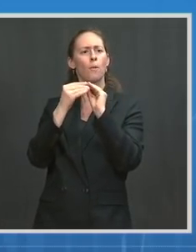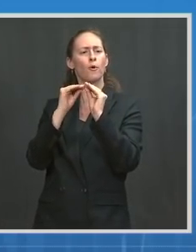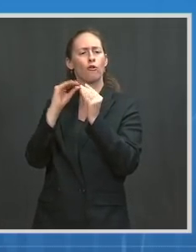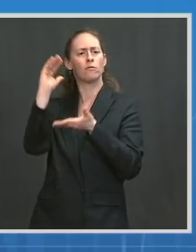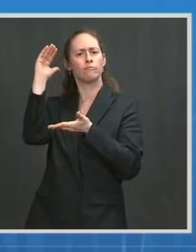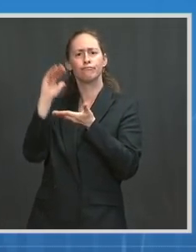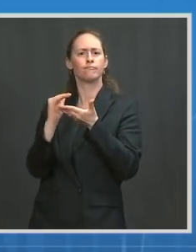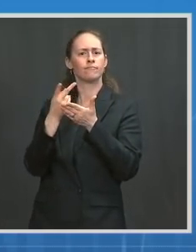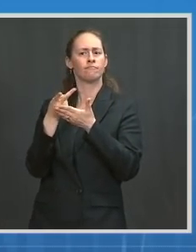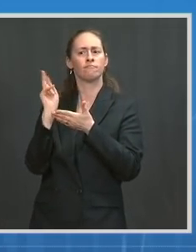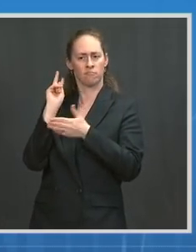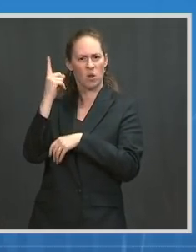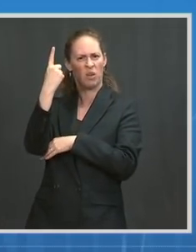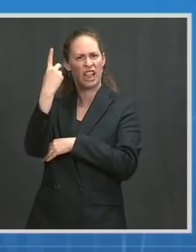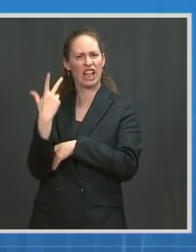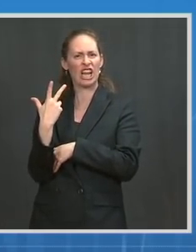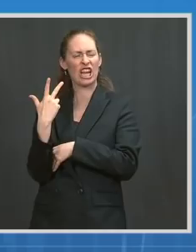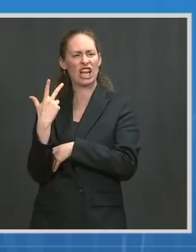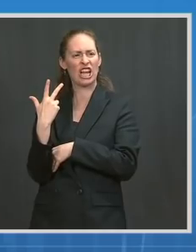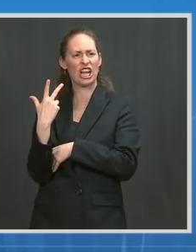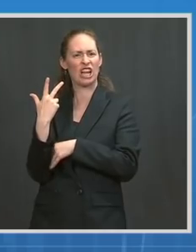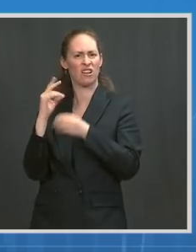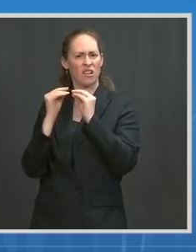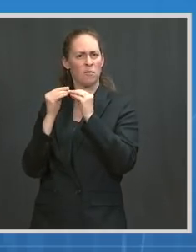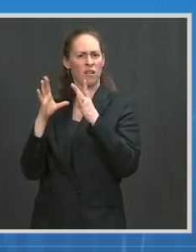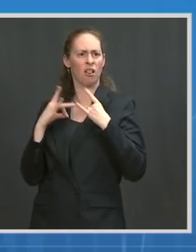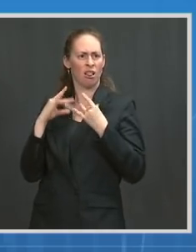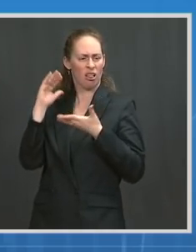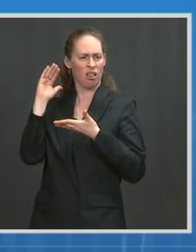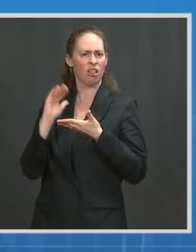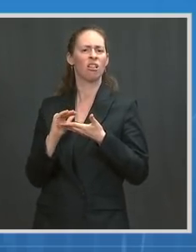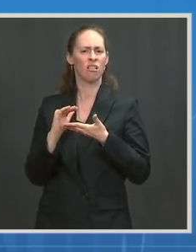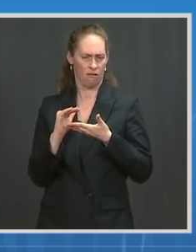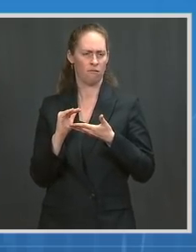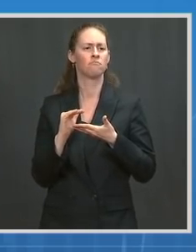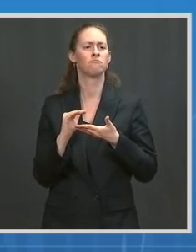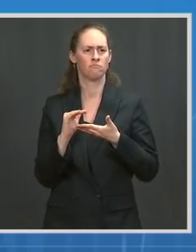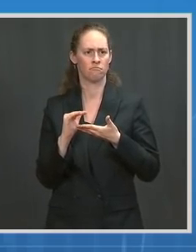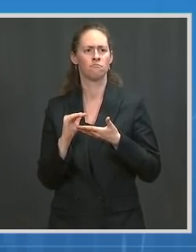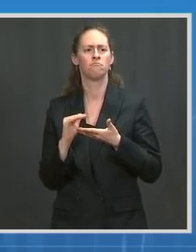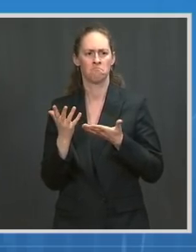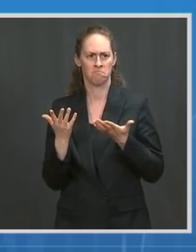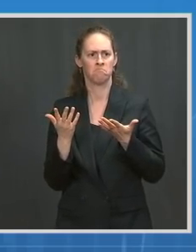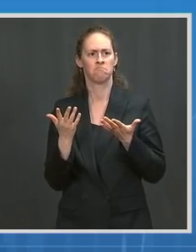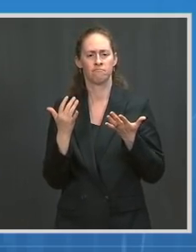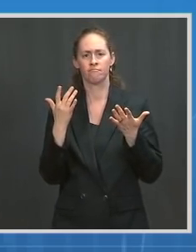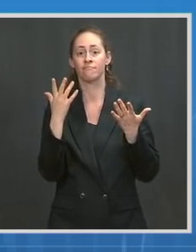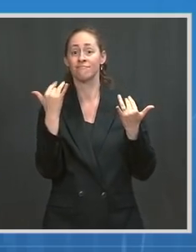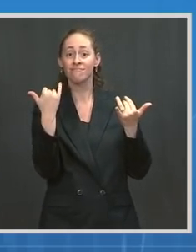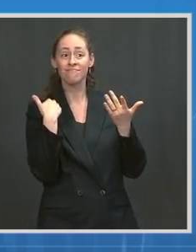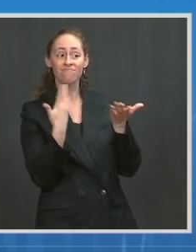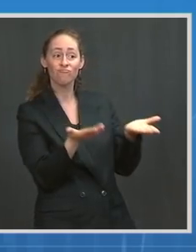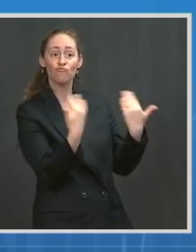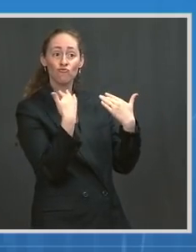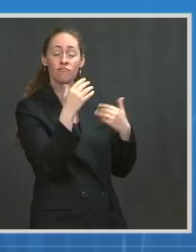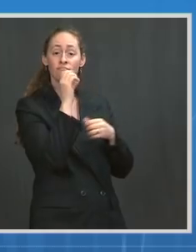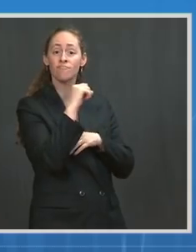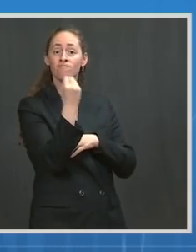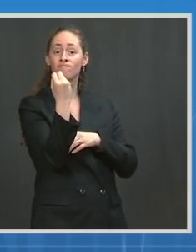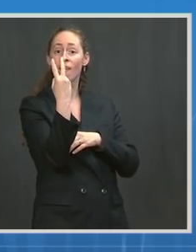and we now have available and eligible people between the ages of 12 and 15. And we have had a coalescence of more science